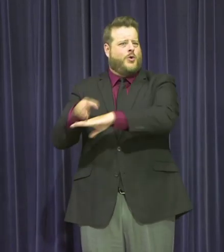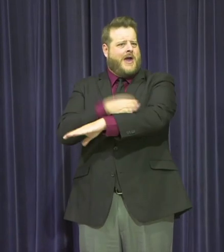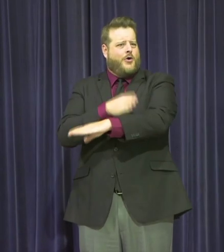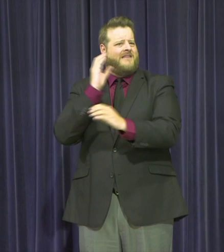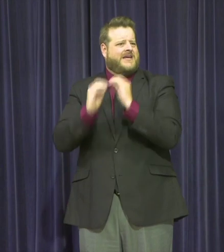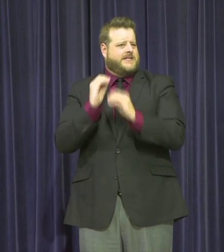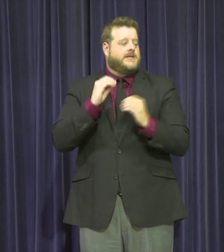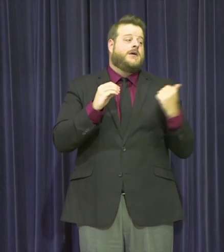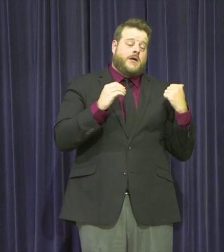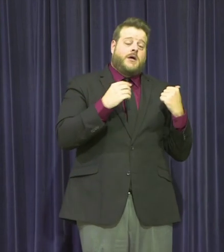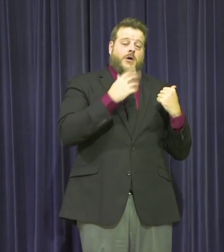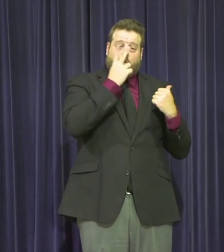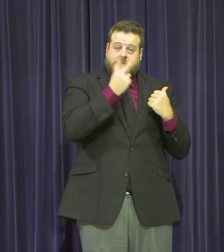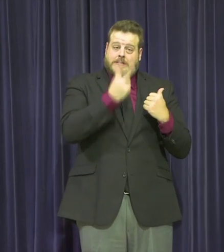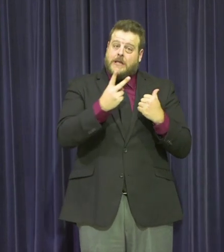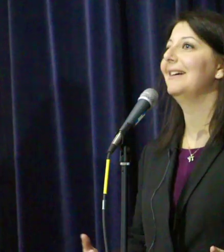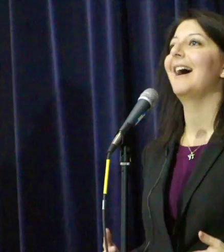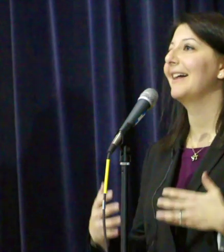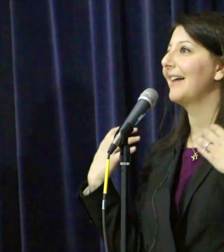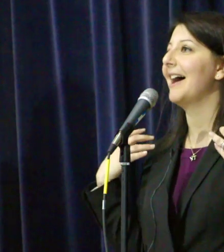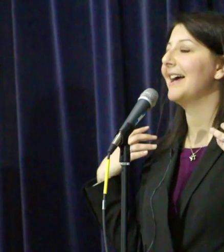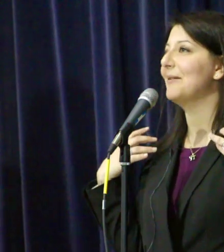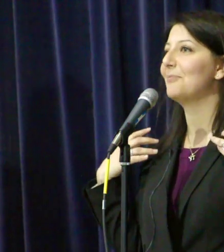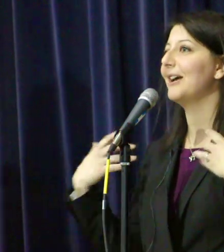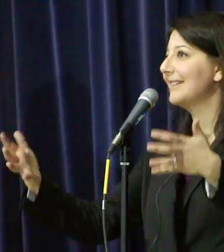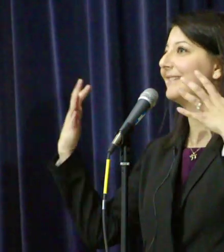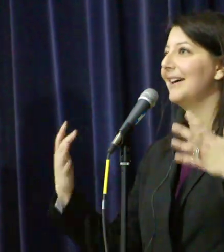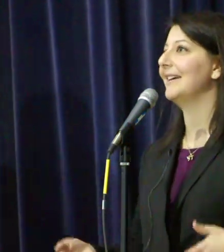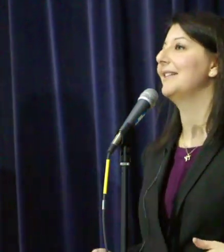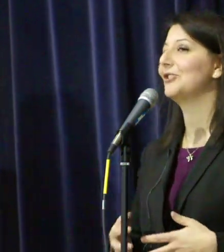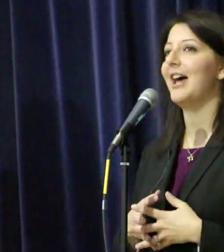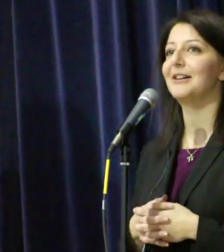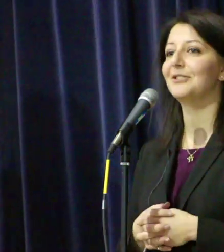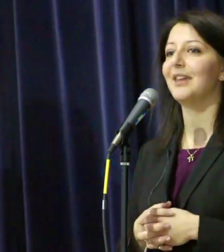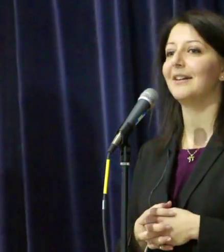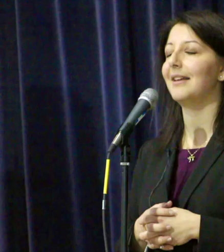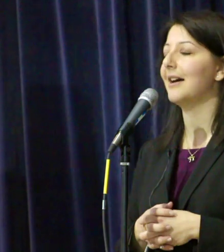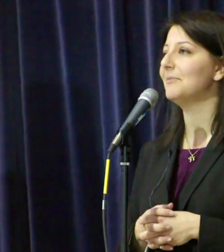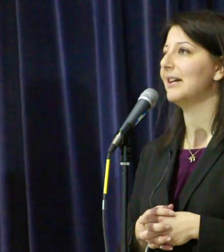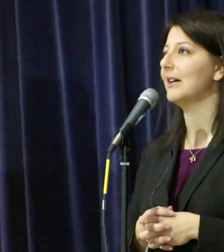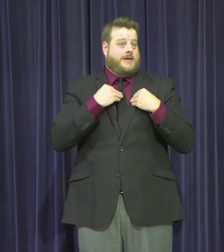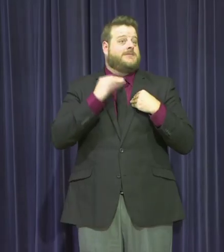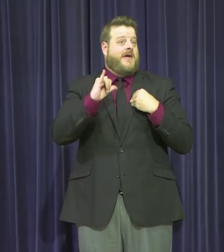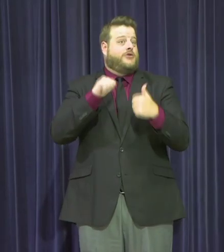You'll see, I'm the kind of person that runs to a problem. I embrace the challenge that comes there.